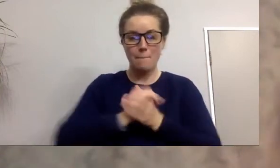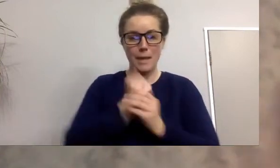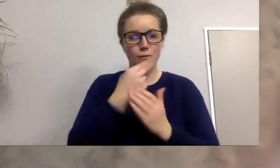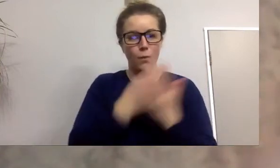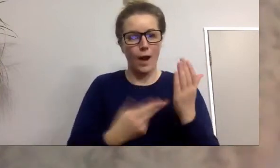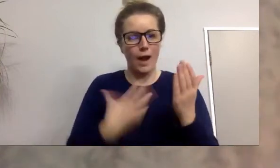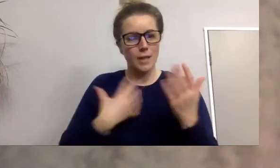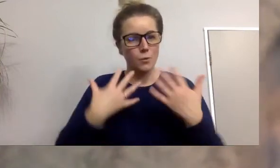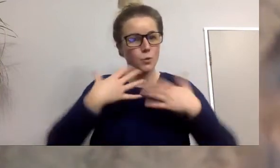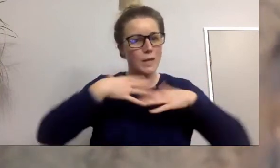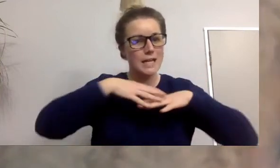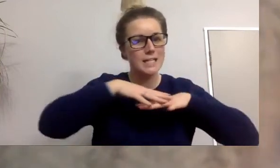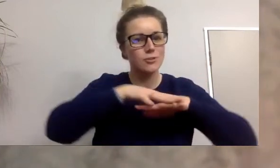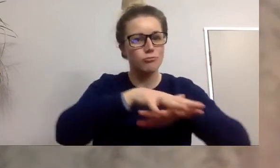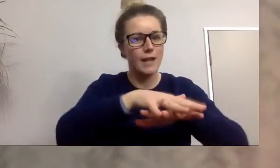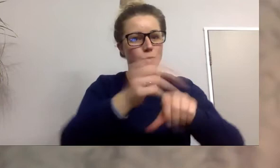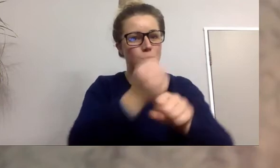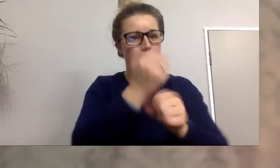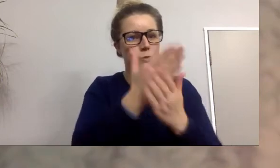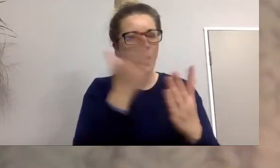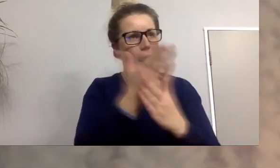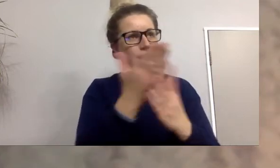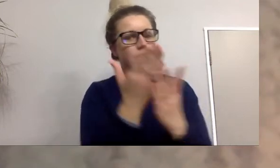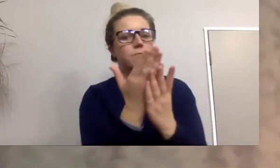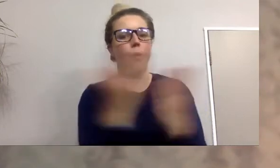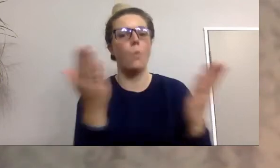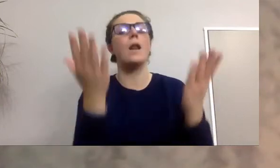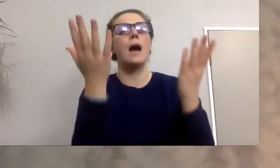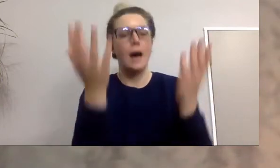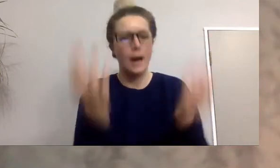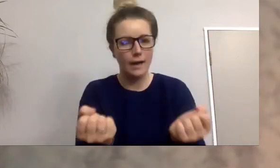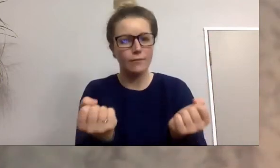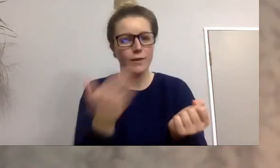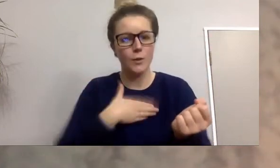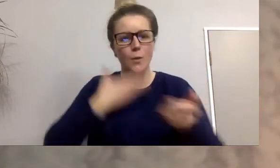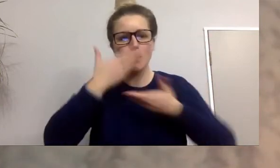making it accessible for everybody, so I just want to explain that this essence, I